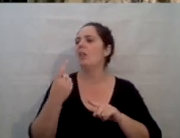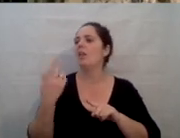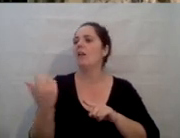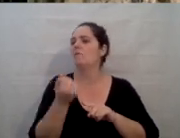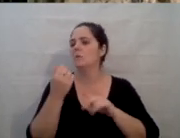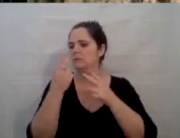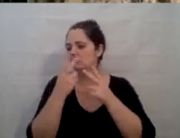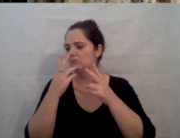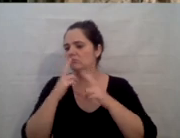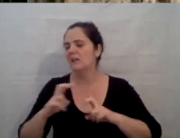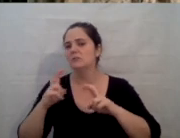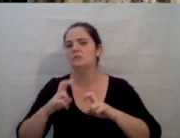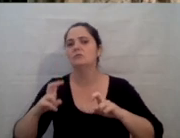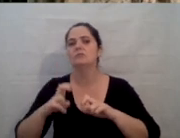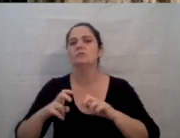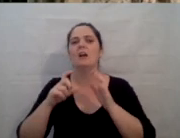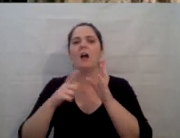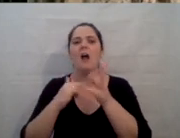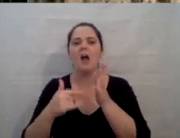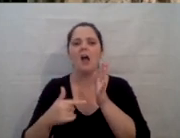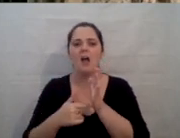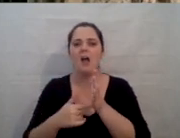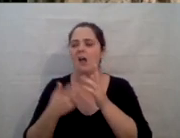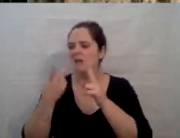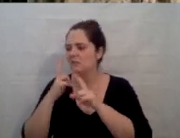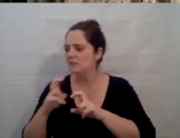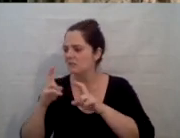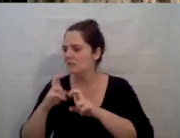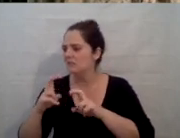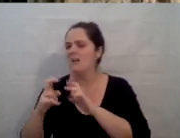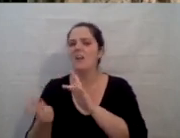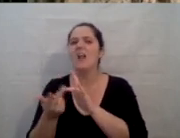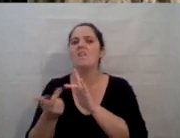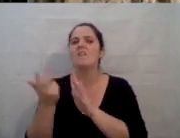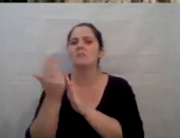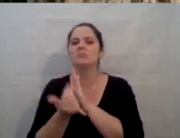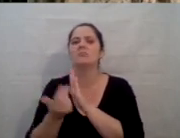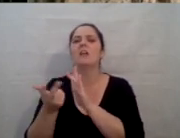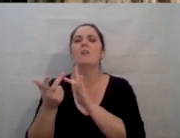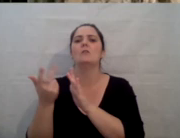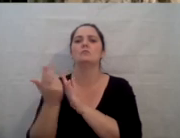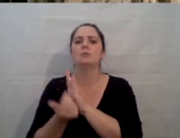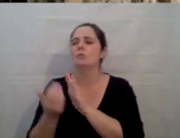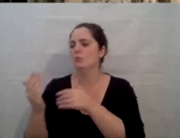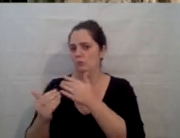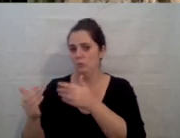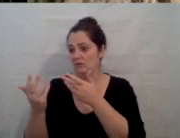plaster casts of statues, studying pattern books, studying those kinds of things, other paintings and drawings, and then they would eventually work